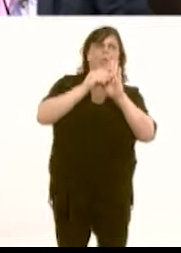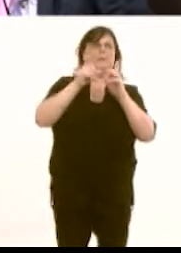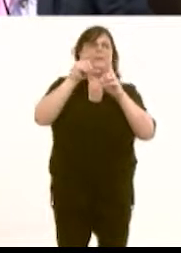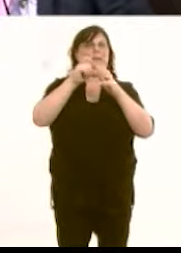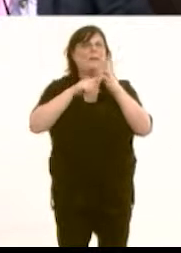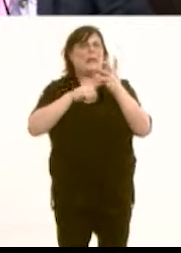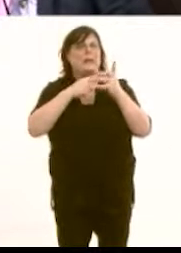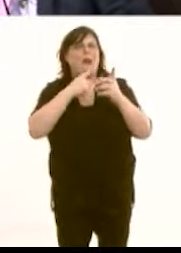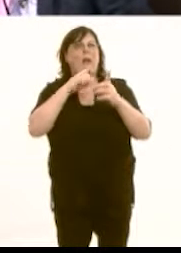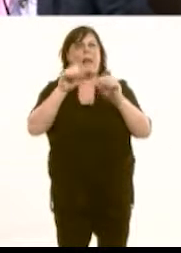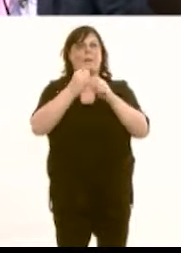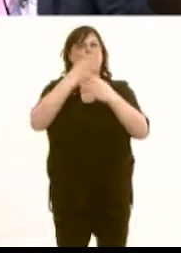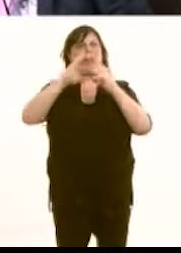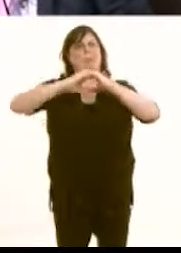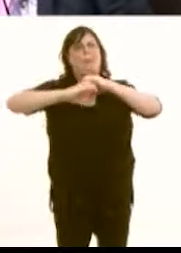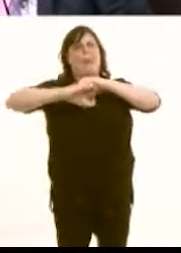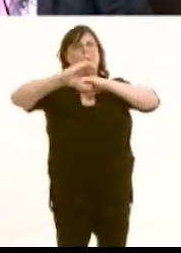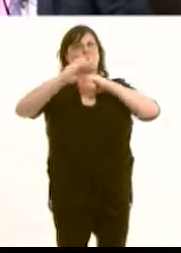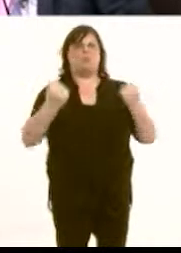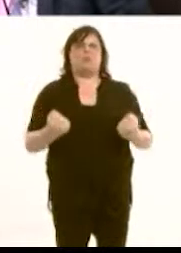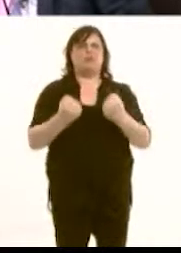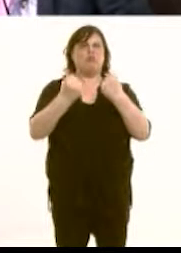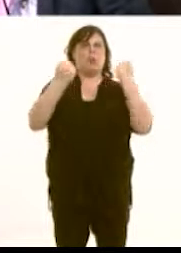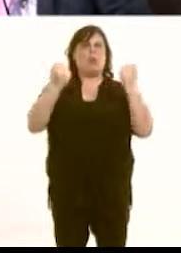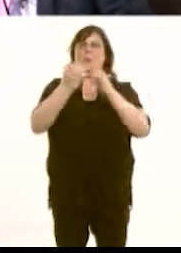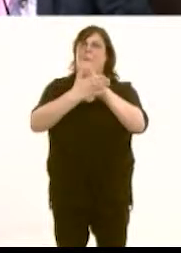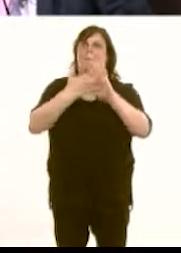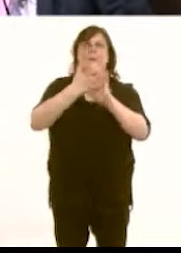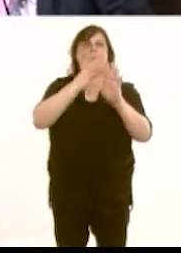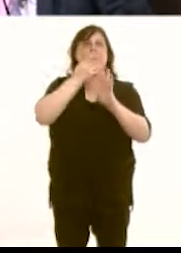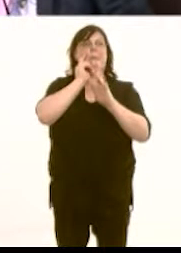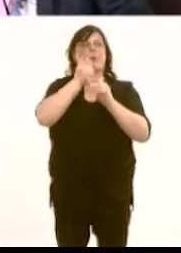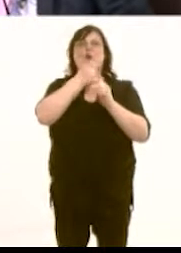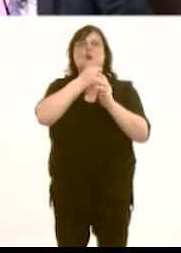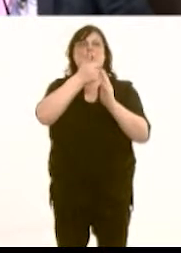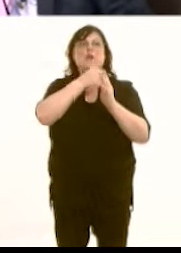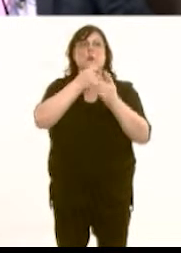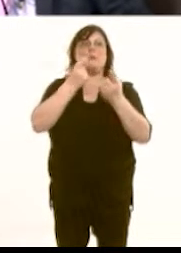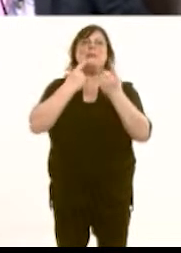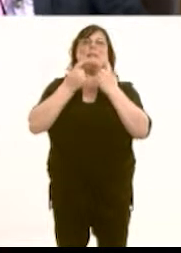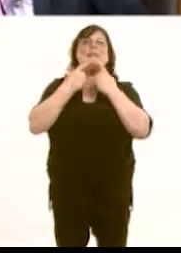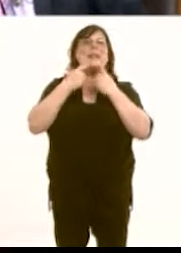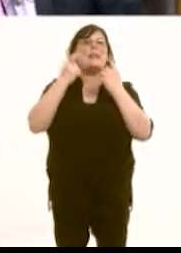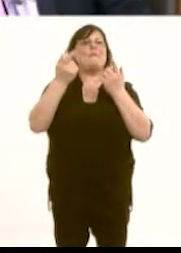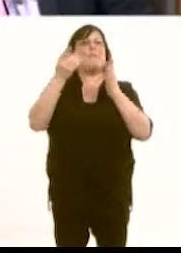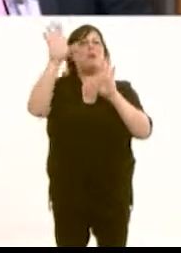enough to make sureóthat people can use the signal for downloading information as well as phoning and texting.